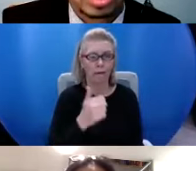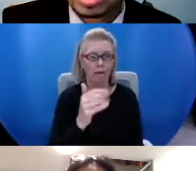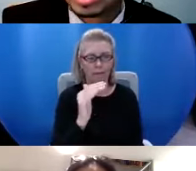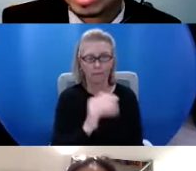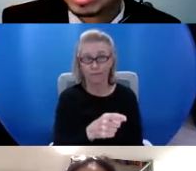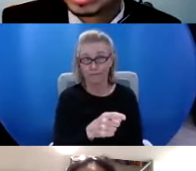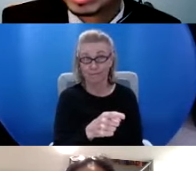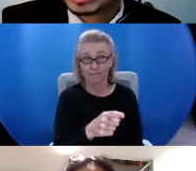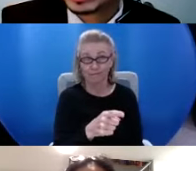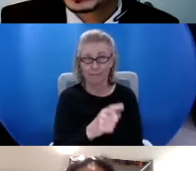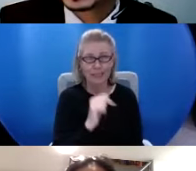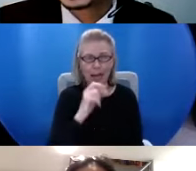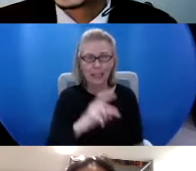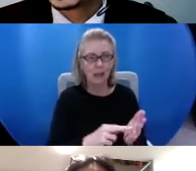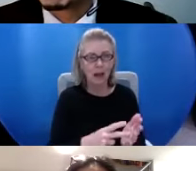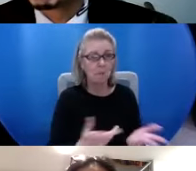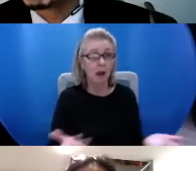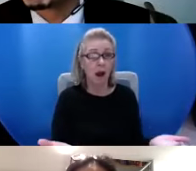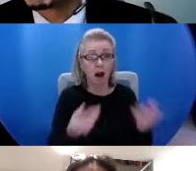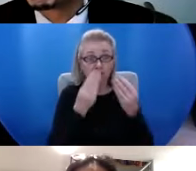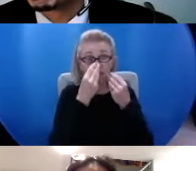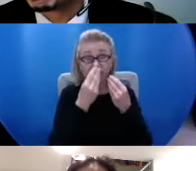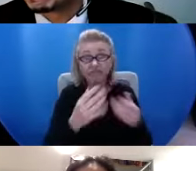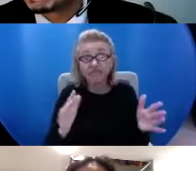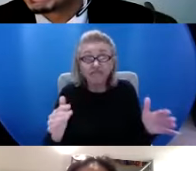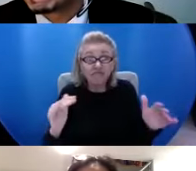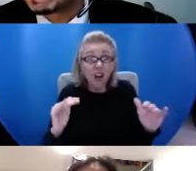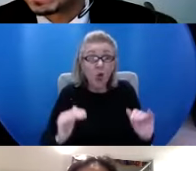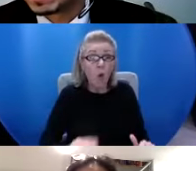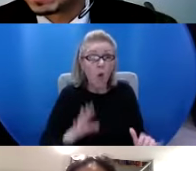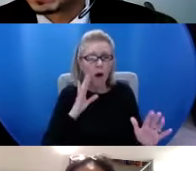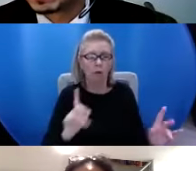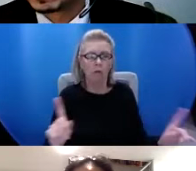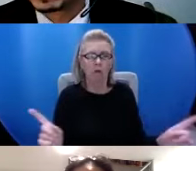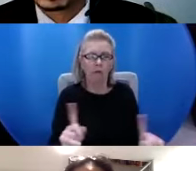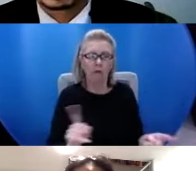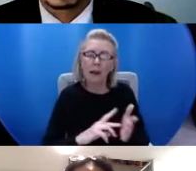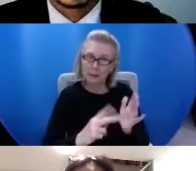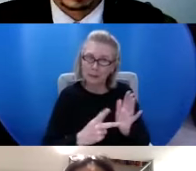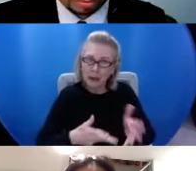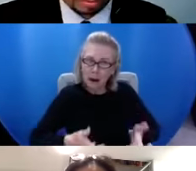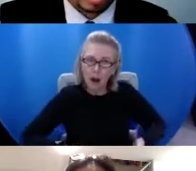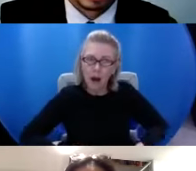mean you lose all standards and lower expectations it allow—means allowing people to be human.